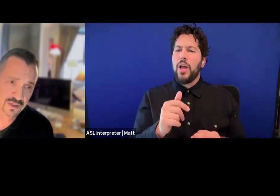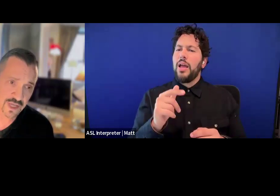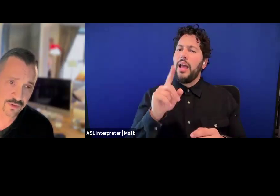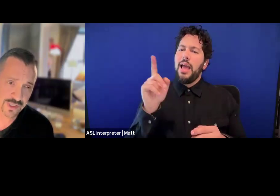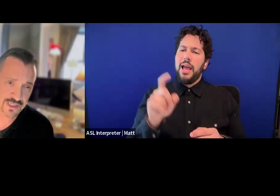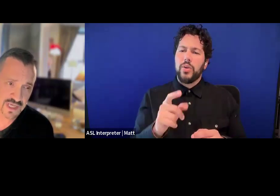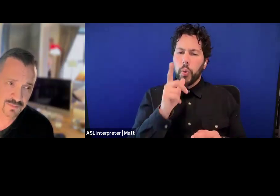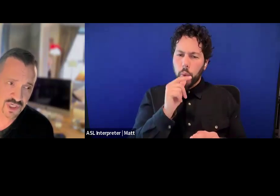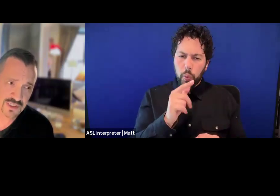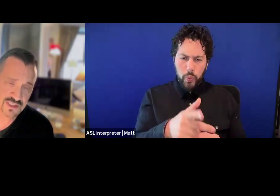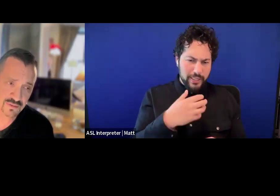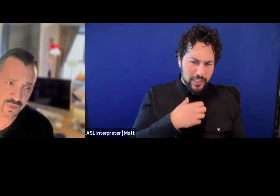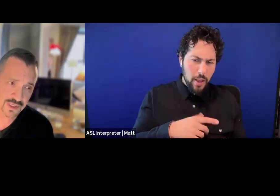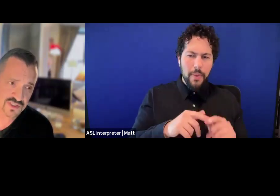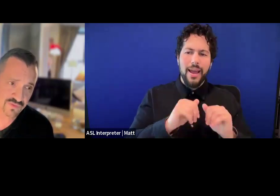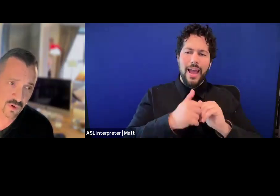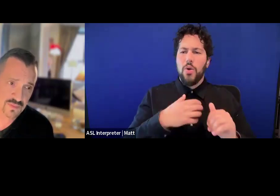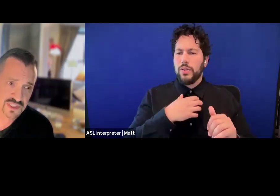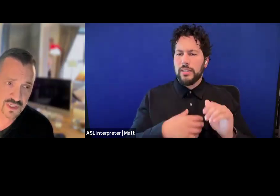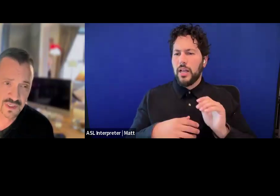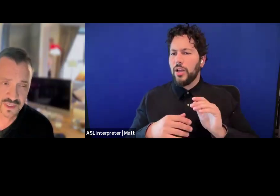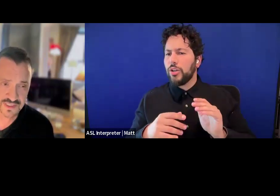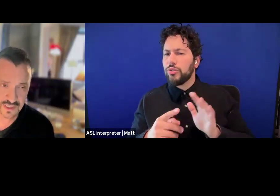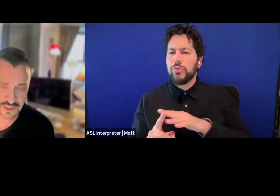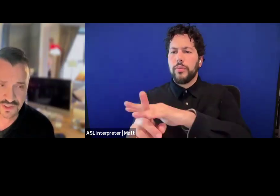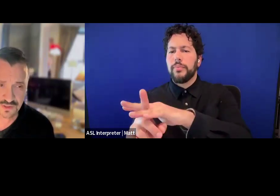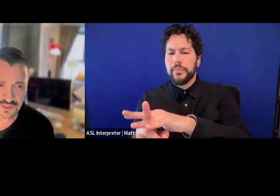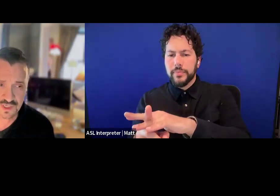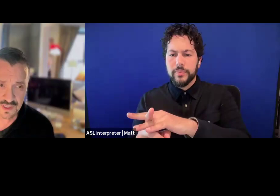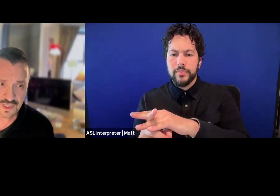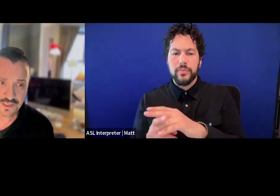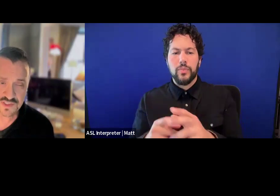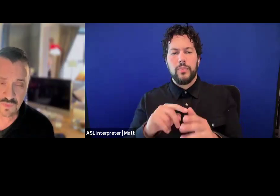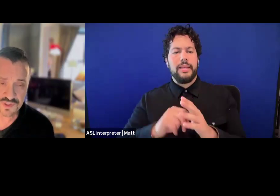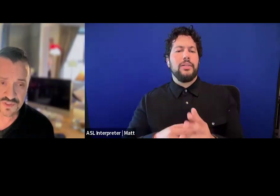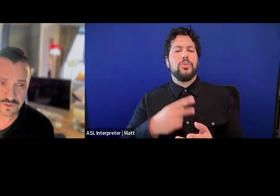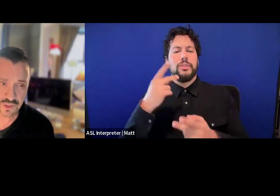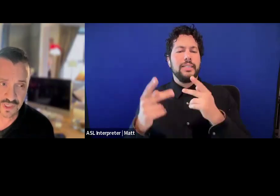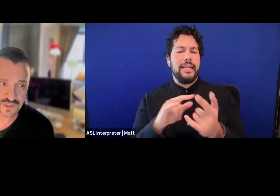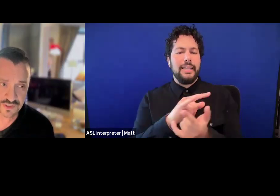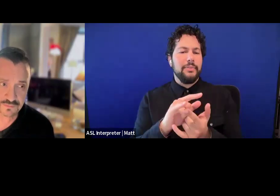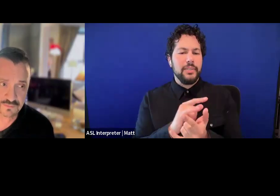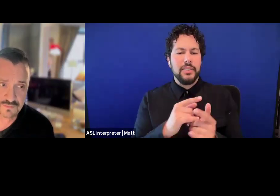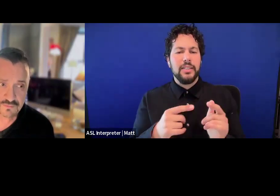Not only in its objects, but in its forms, its conditions, and its modes of circulation.